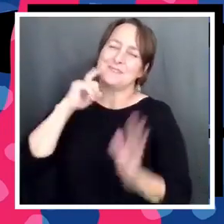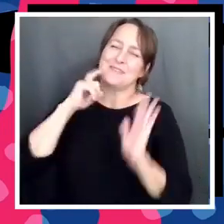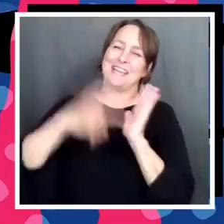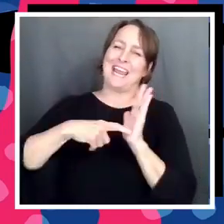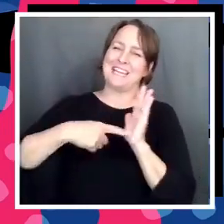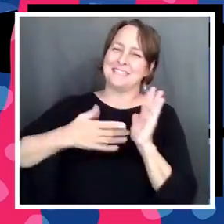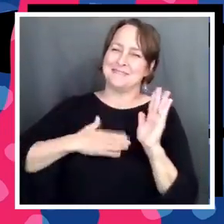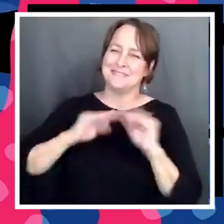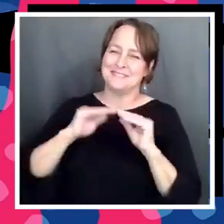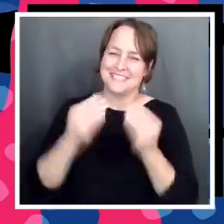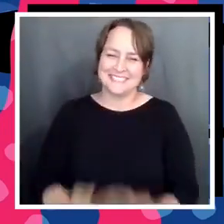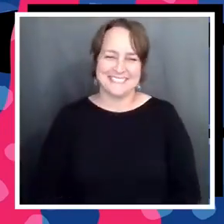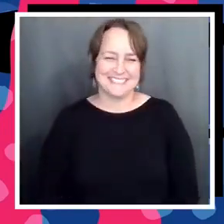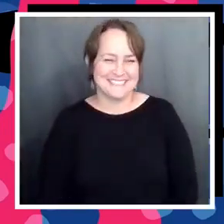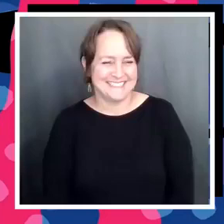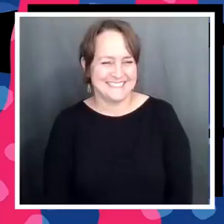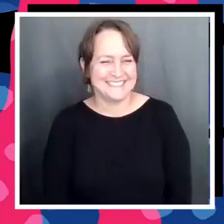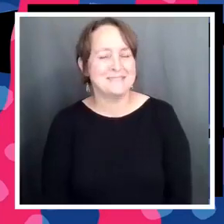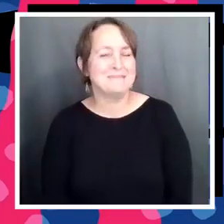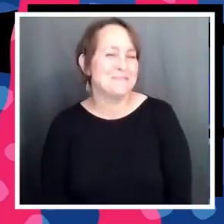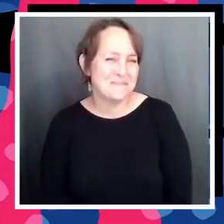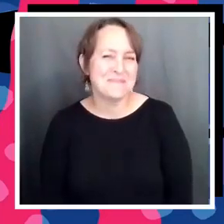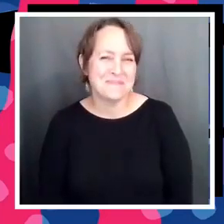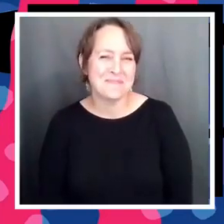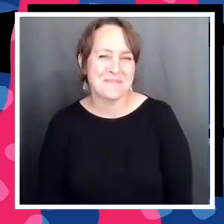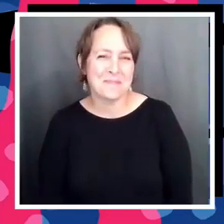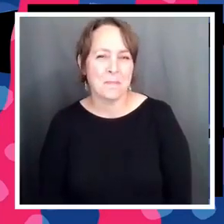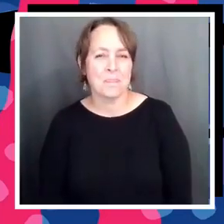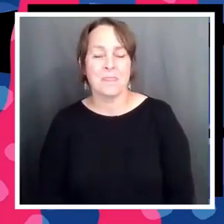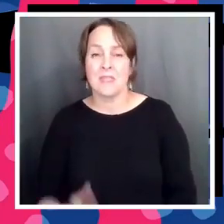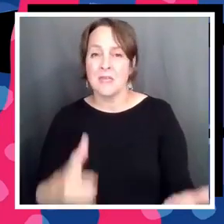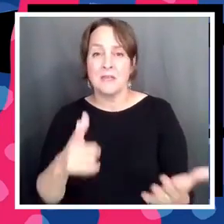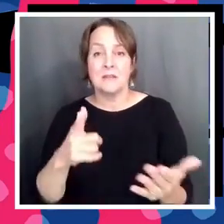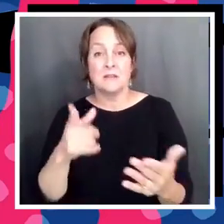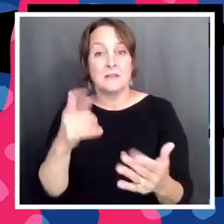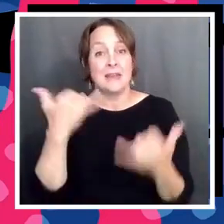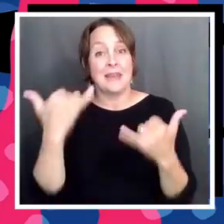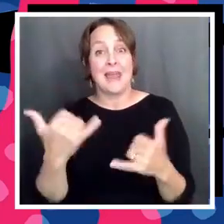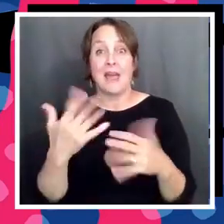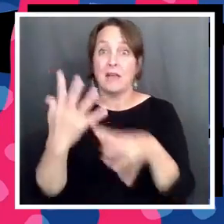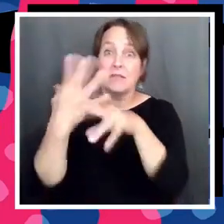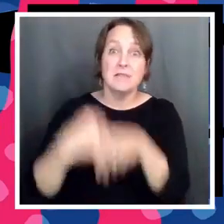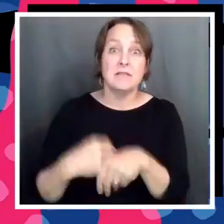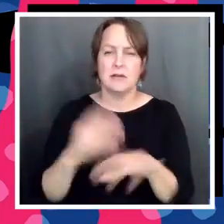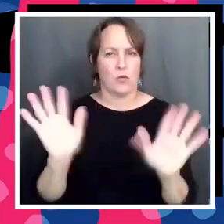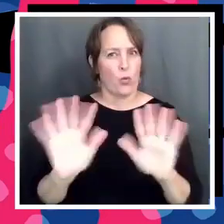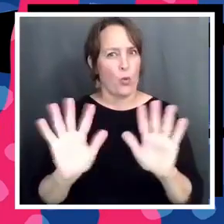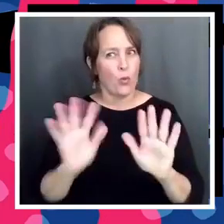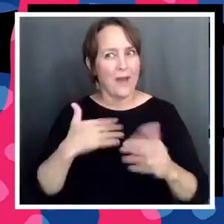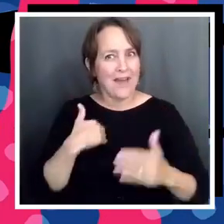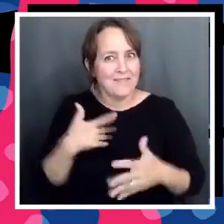WASN'T COMMUNITY CHANGE INVOLVED?